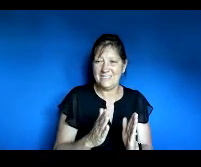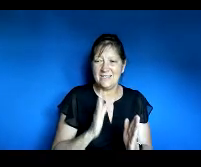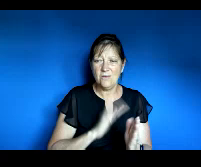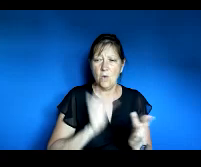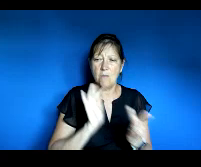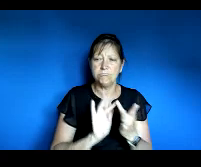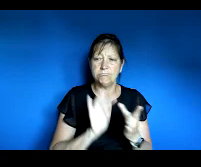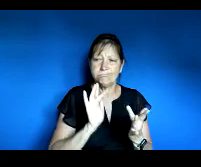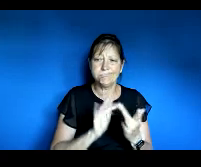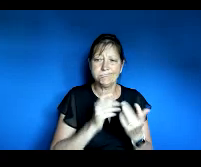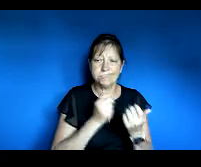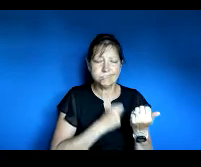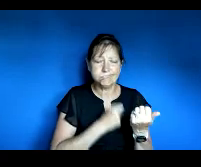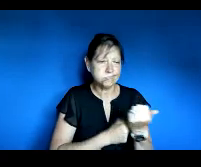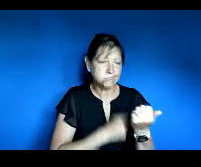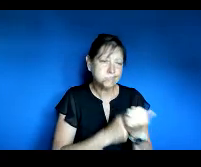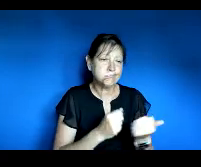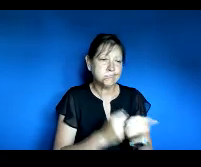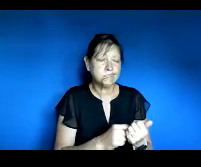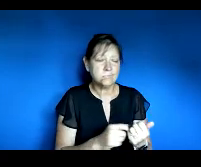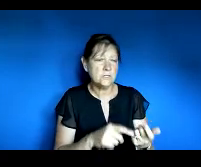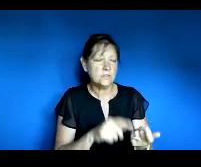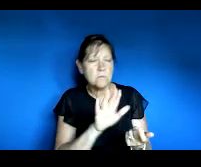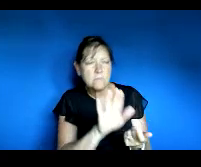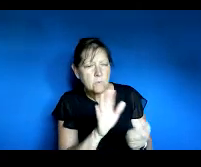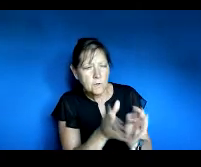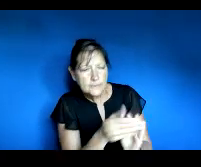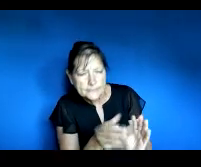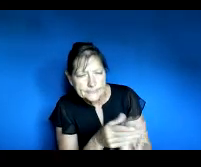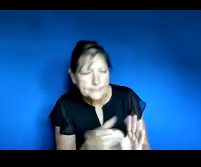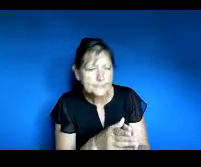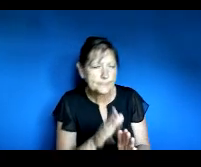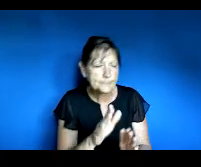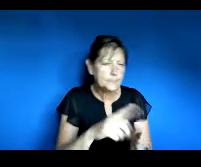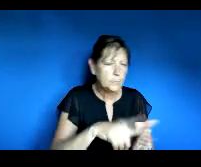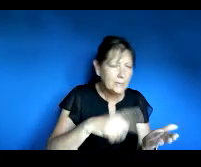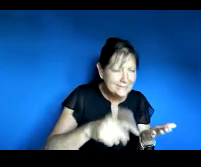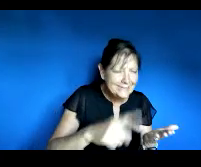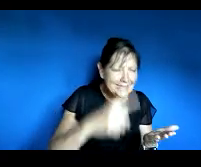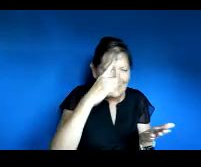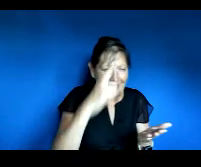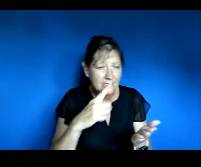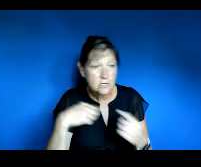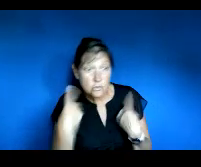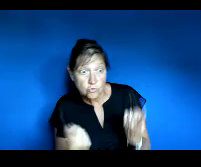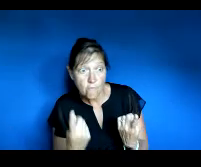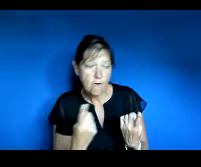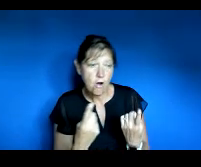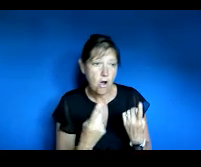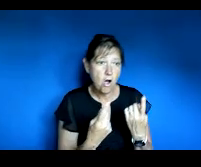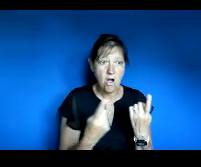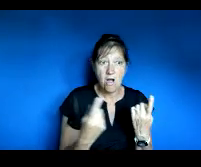and will work with them to kind of take their narrative around what accommodations have worked, you know, for them, if they have a history of that,